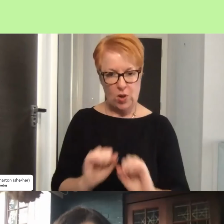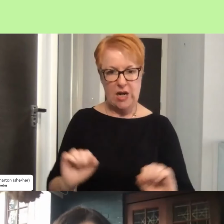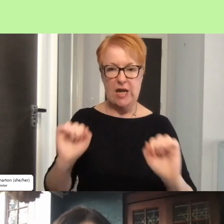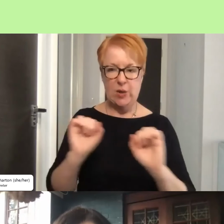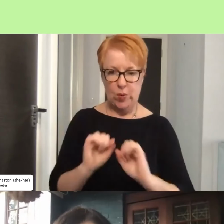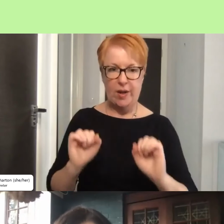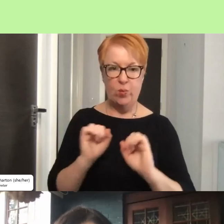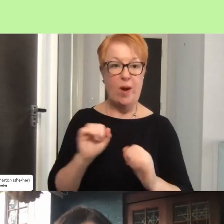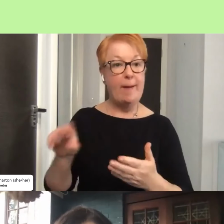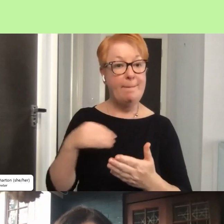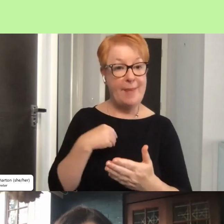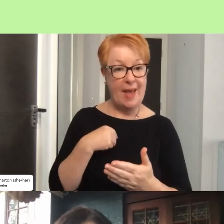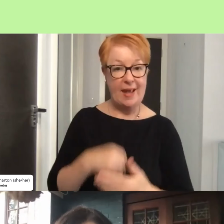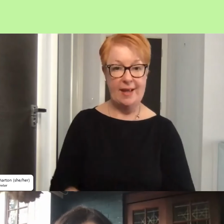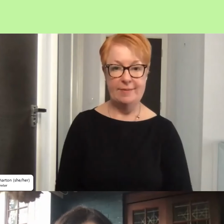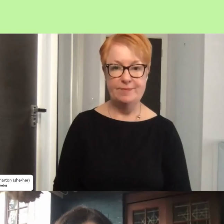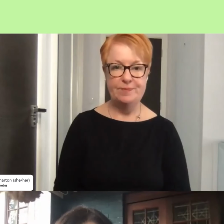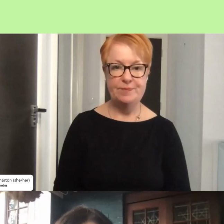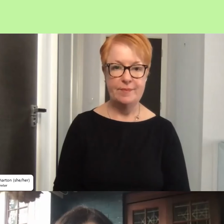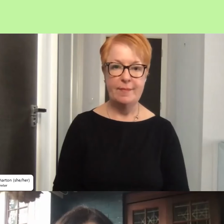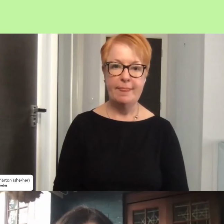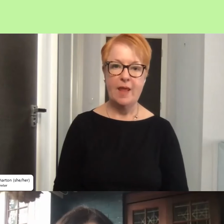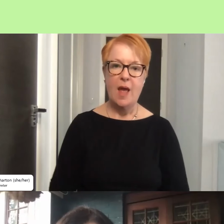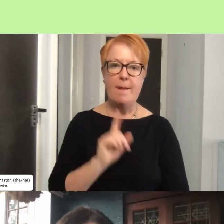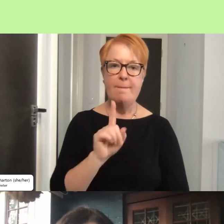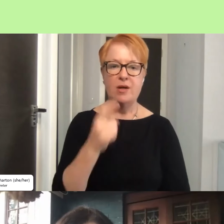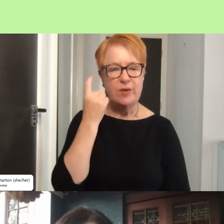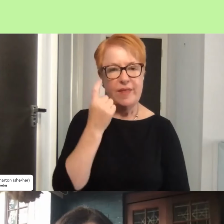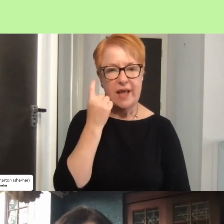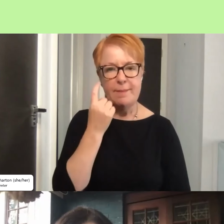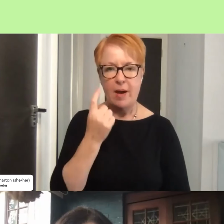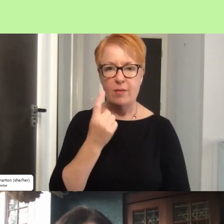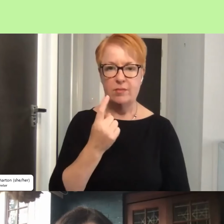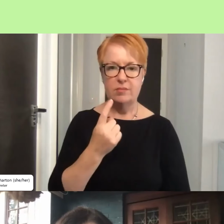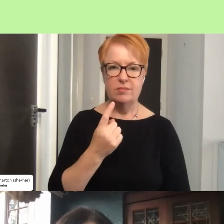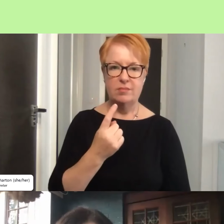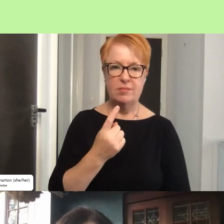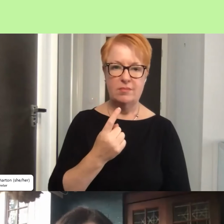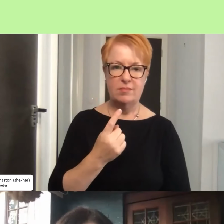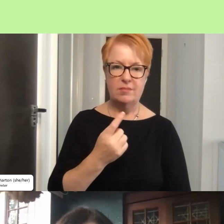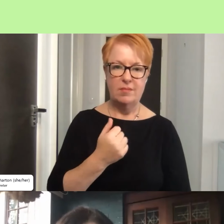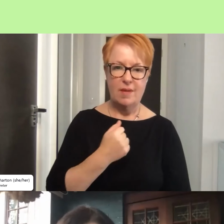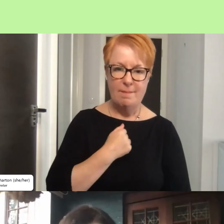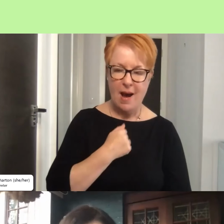But if you think even my own payment, someone who can write nowadays and invoice and you